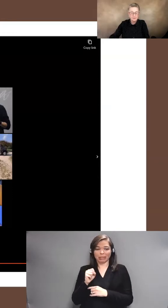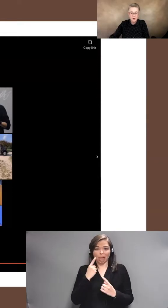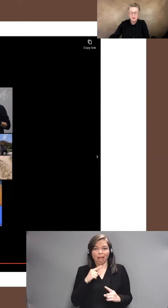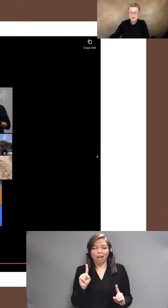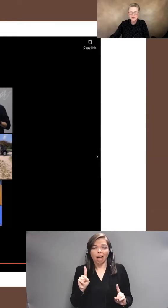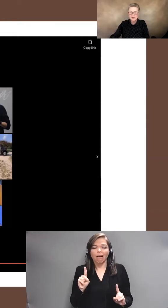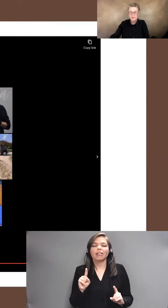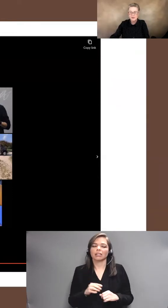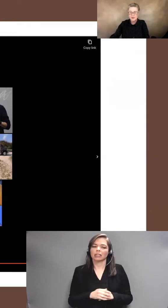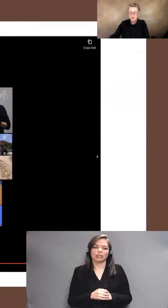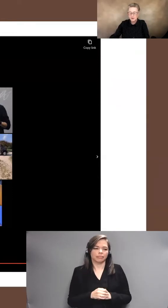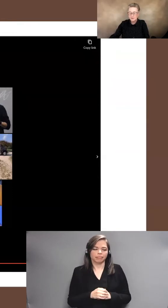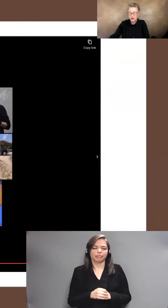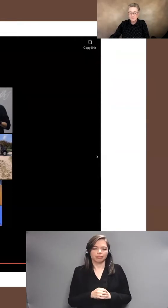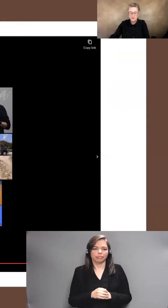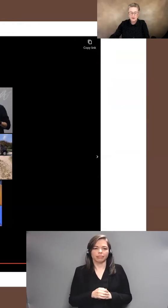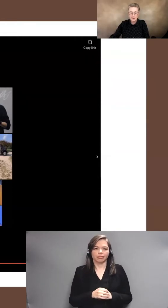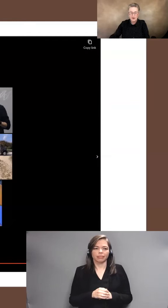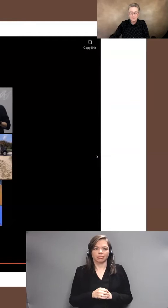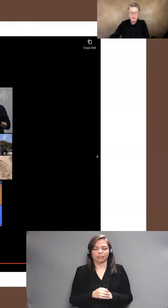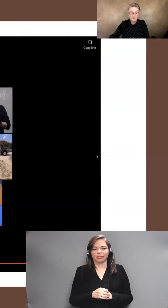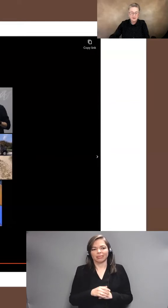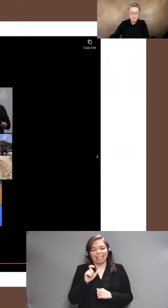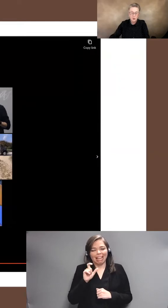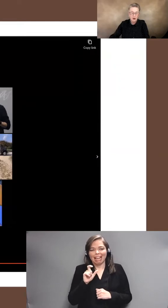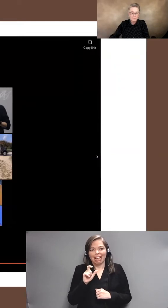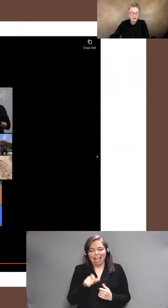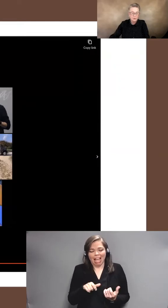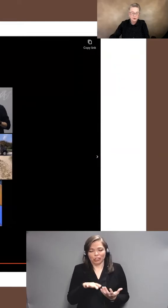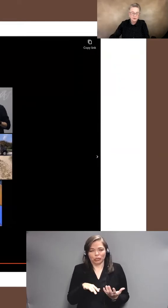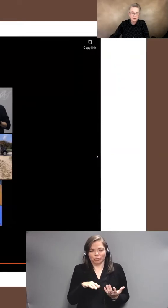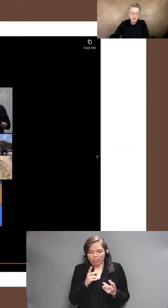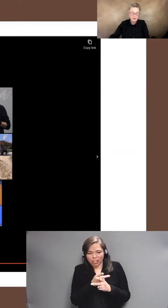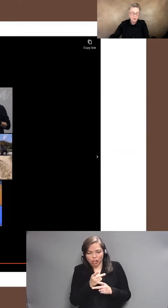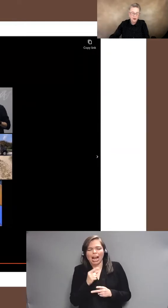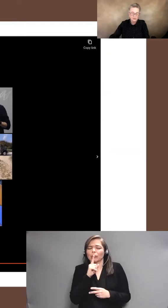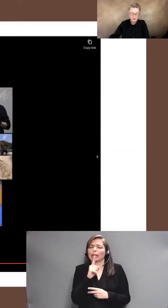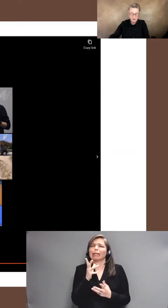must, we've got to find out, I just want that book to come out so badly, so we